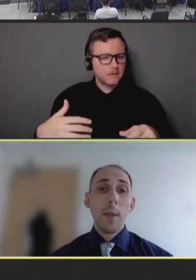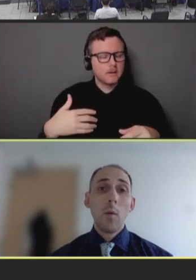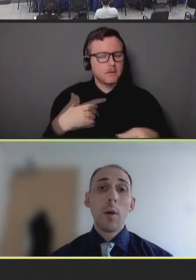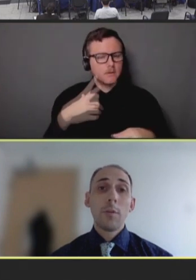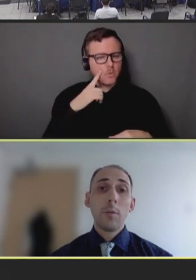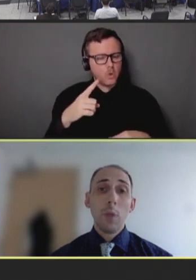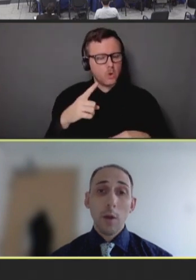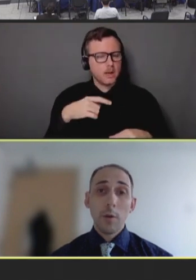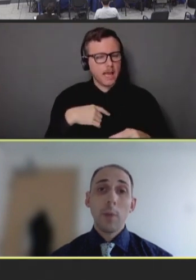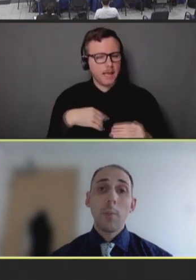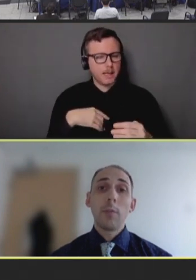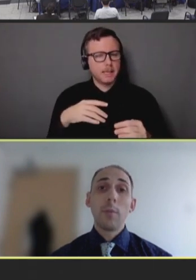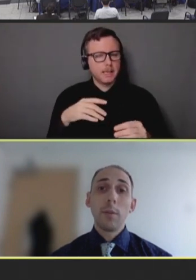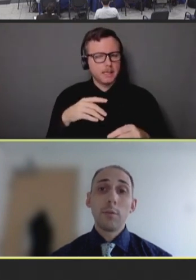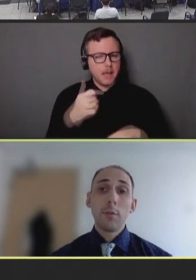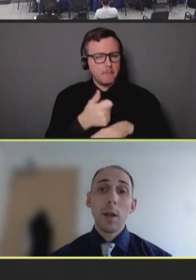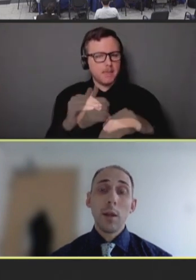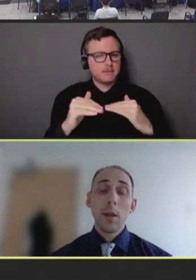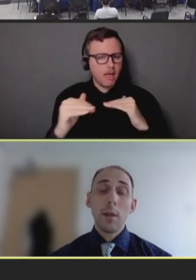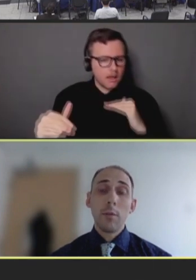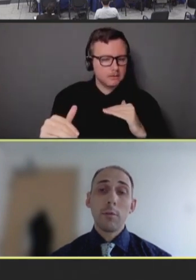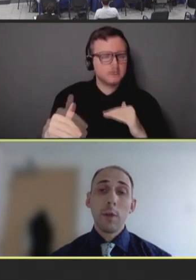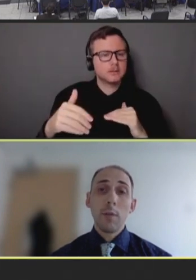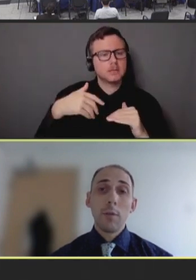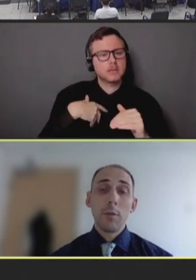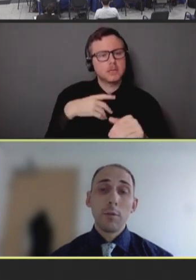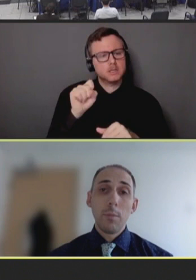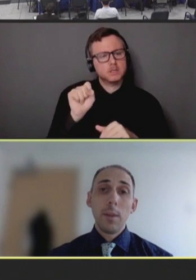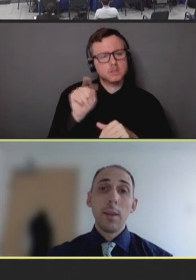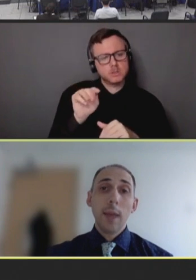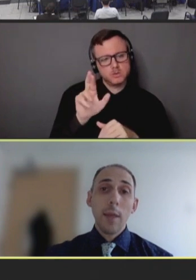We may want to block randomize within strata and the strata of interest would be calendar